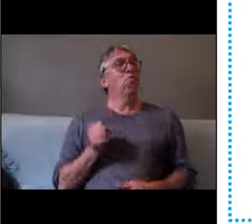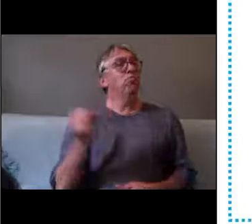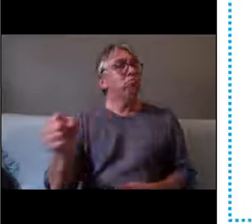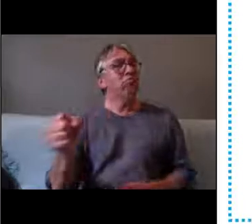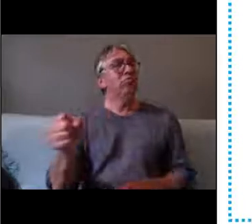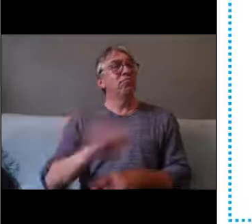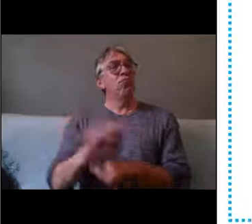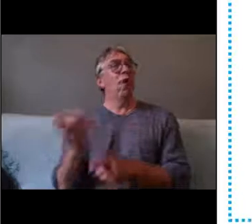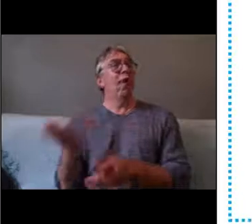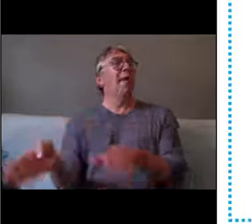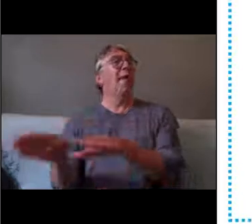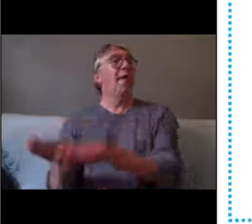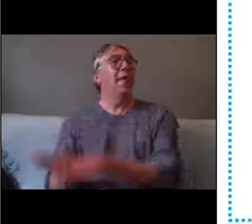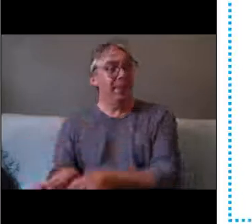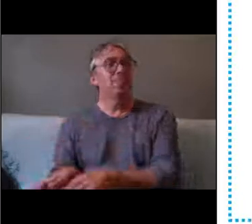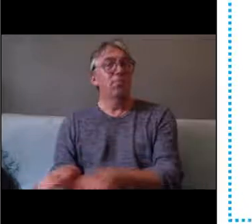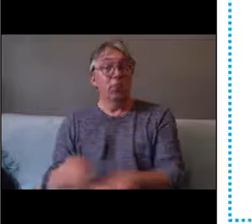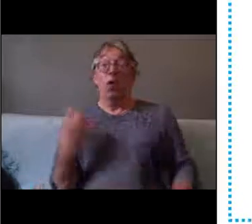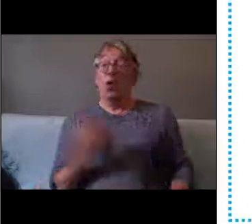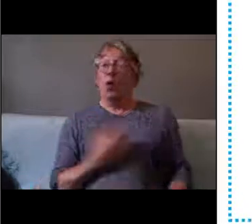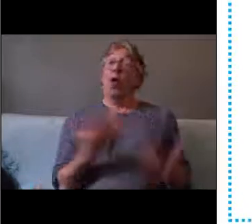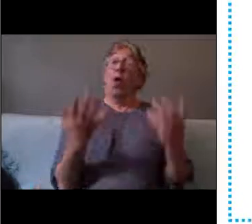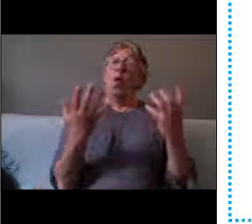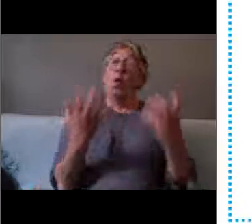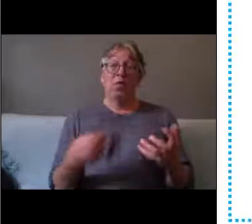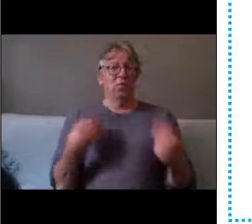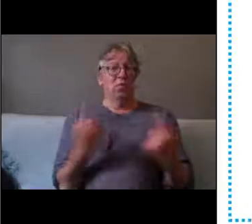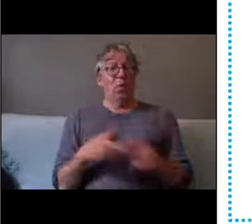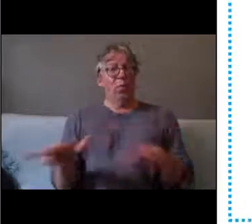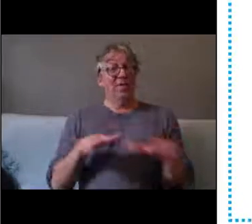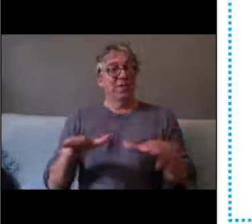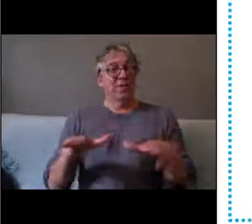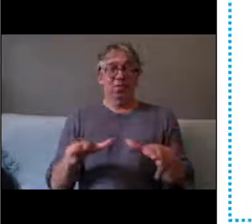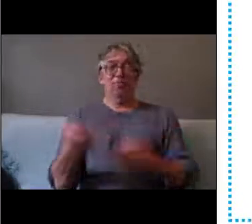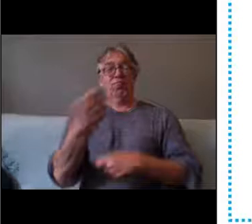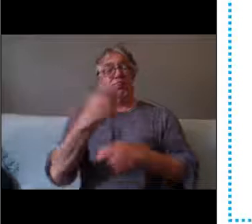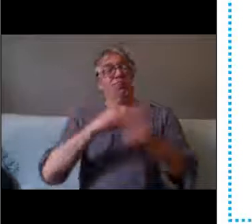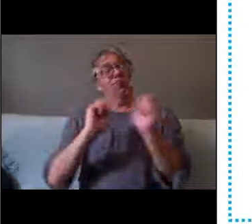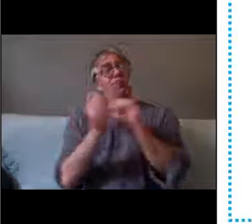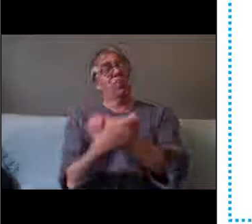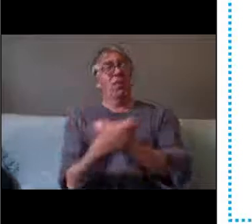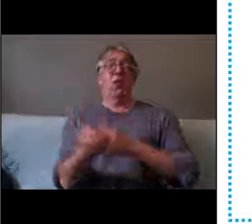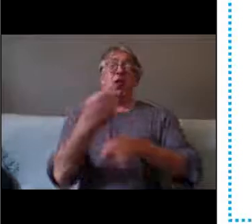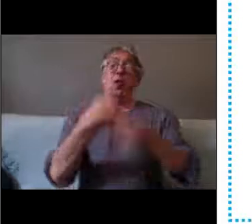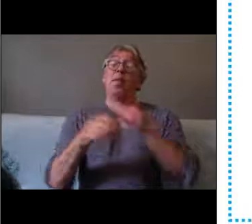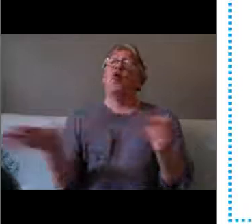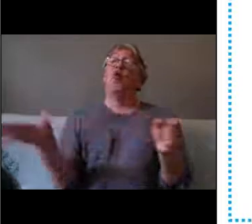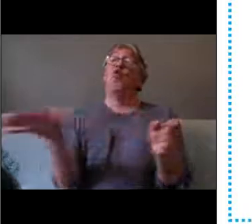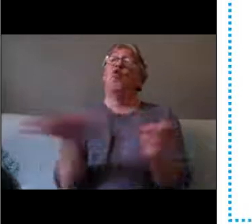In September, our venture training programme as a result of COVID is opening our doors